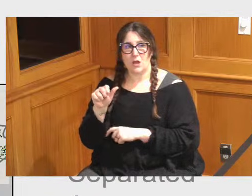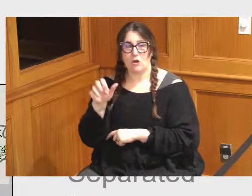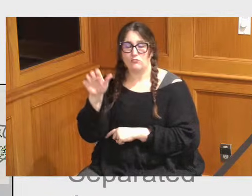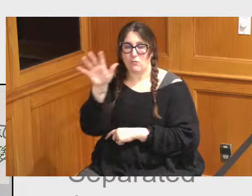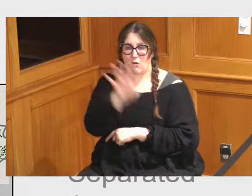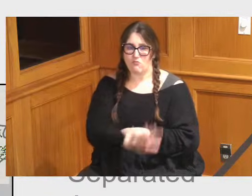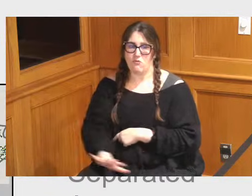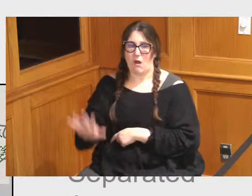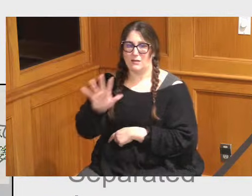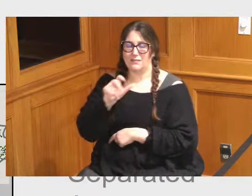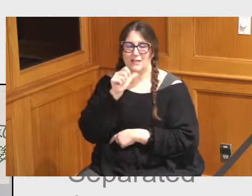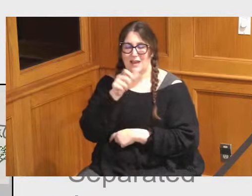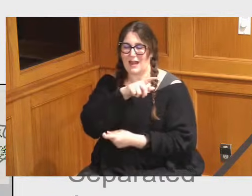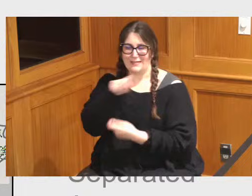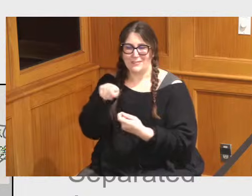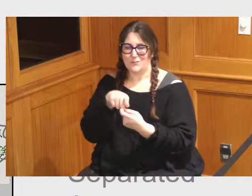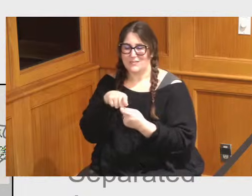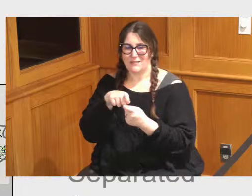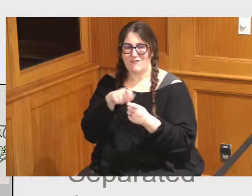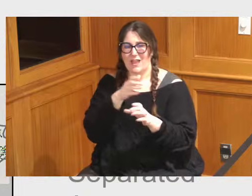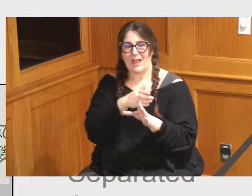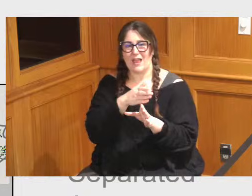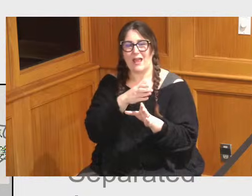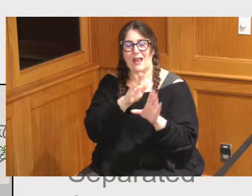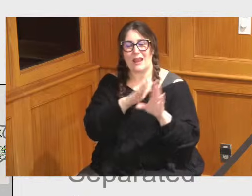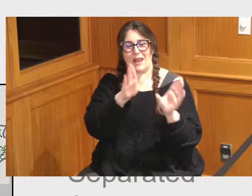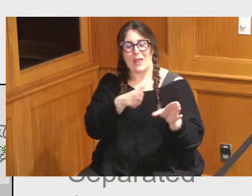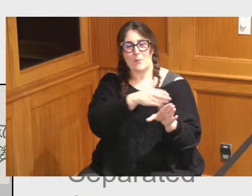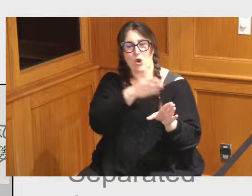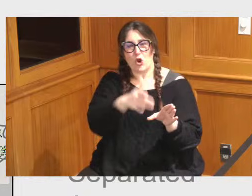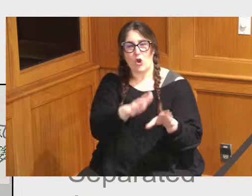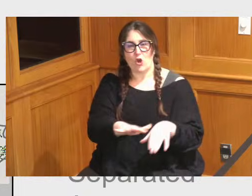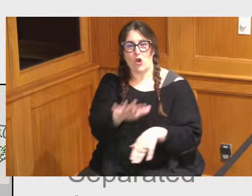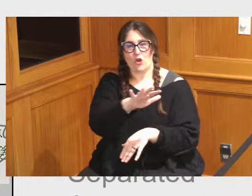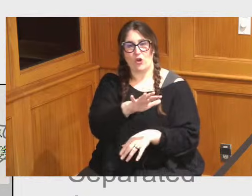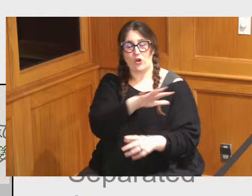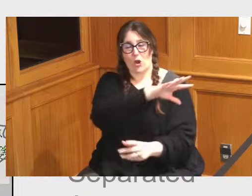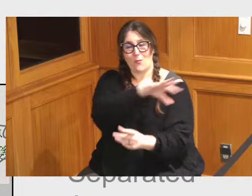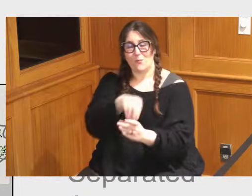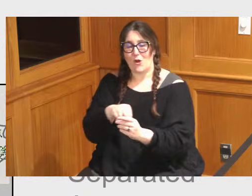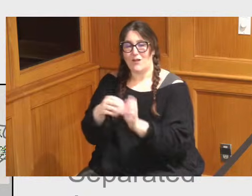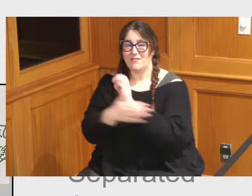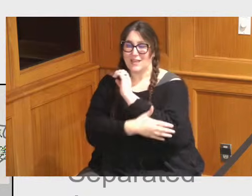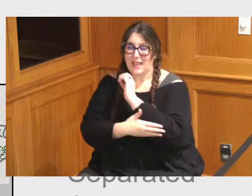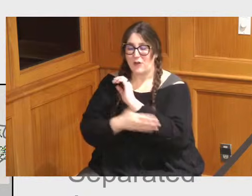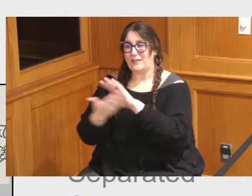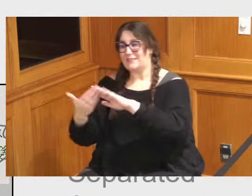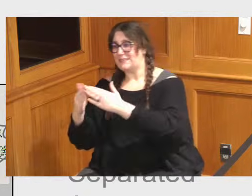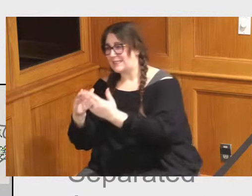they're not in a particular neighborhood or part of the county or city or townships.